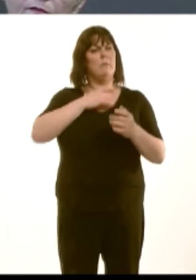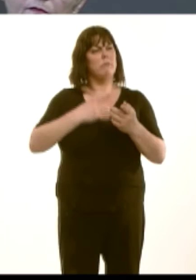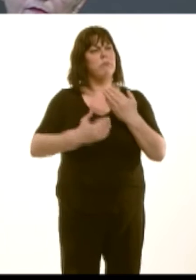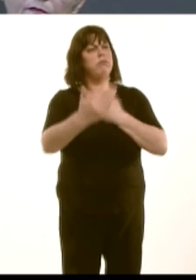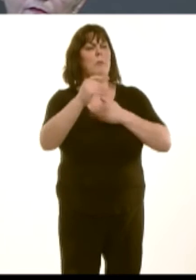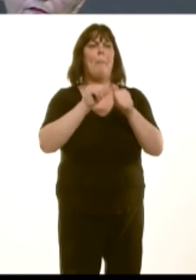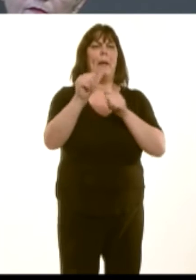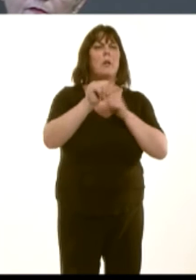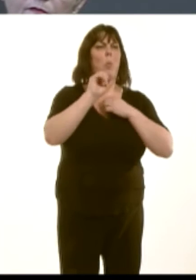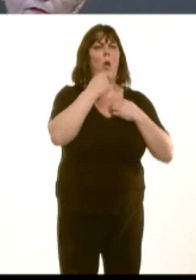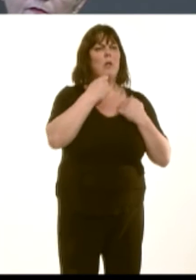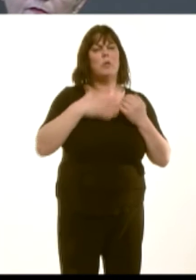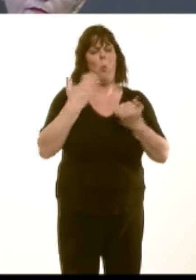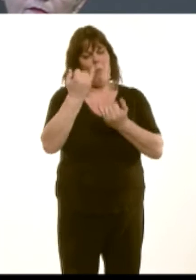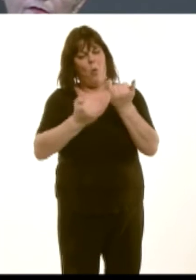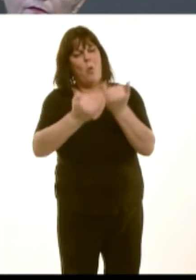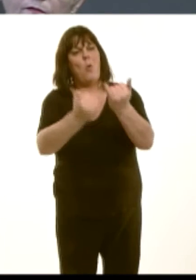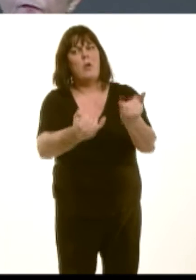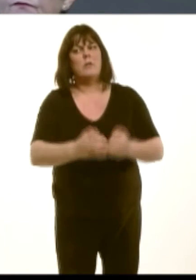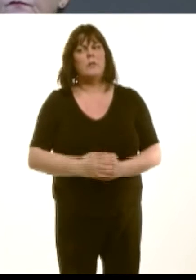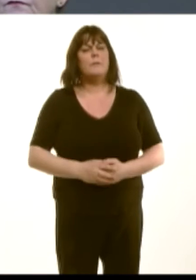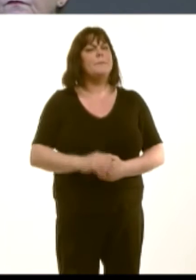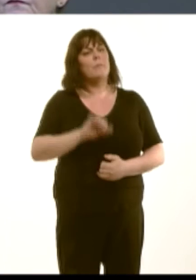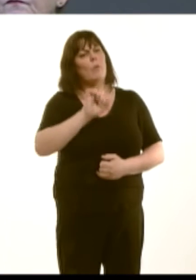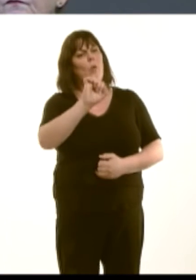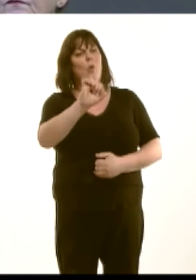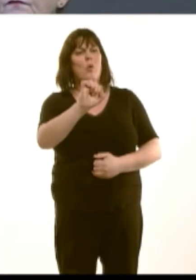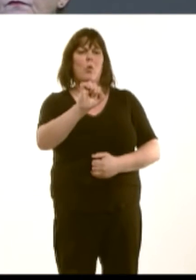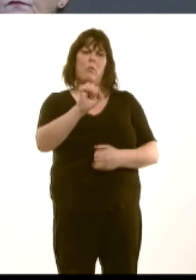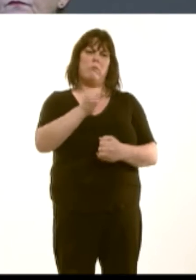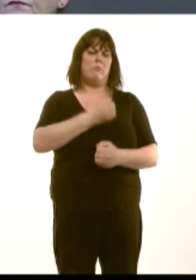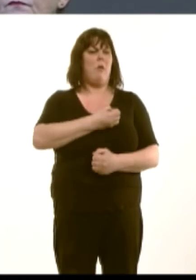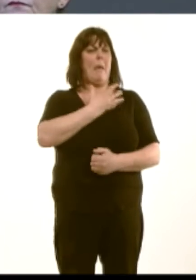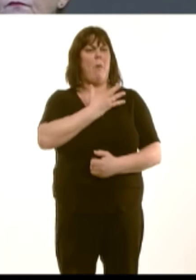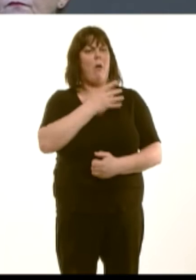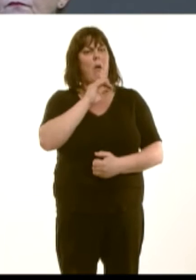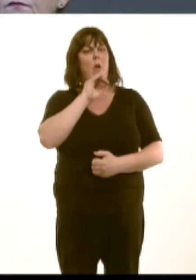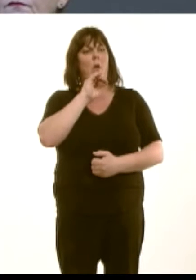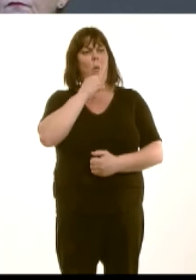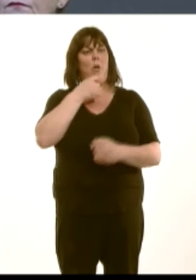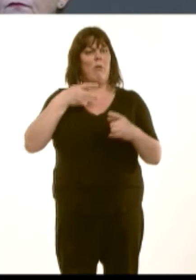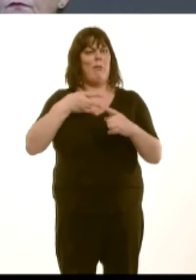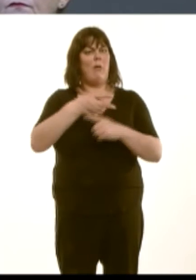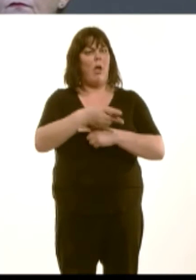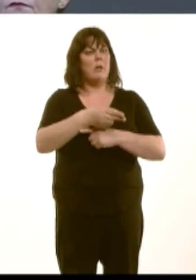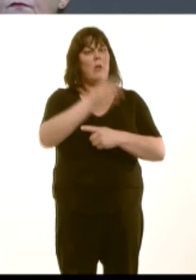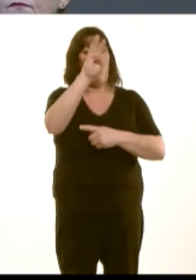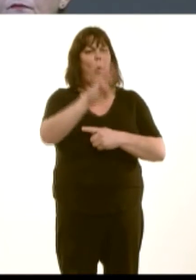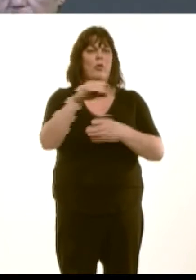Now, your party is expected to unleash a further billion pounds worth of cuts to the Welsh budget if it wins the election in May.